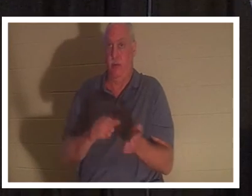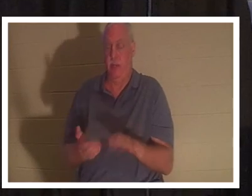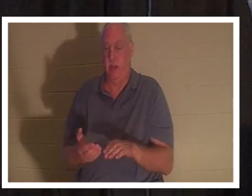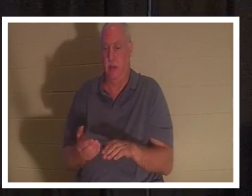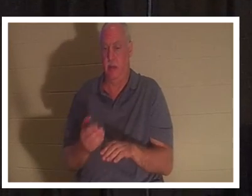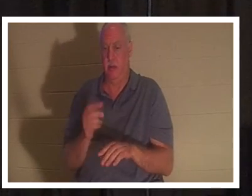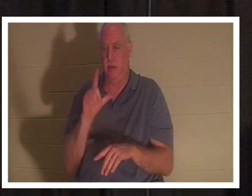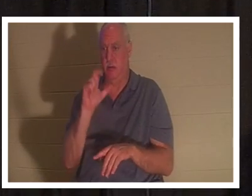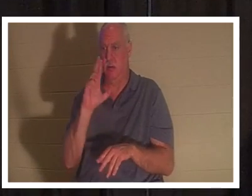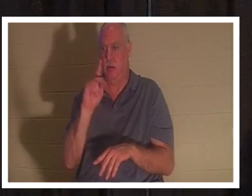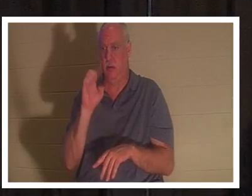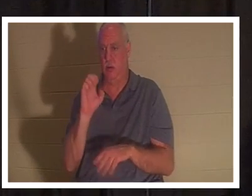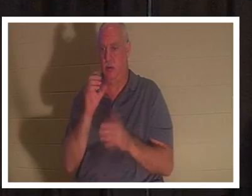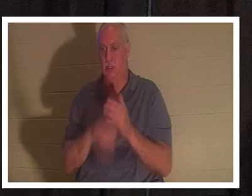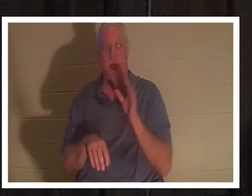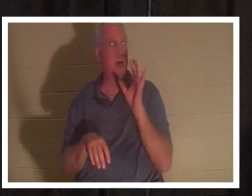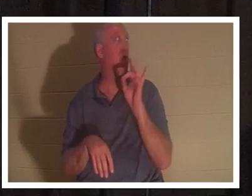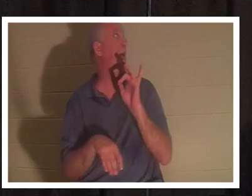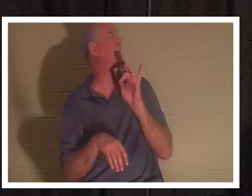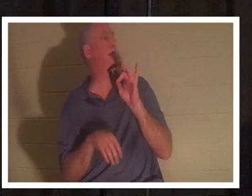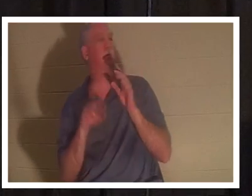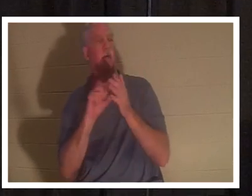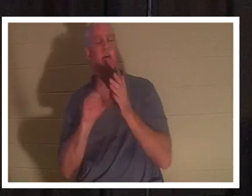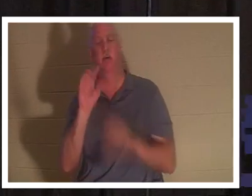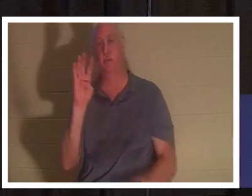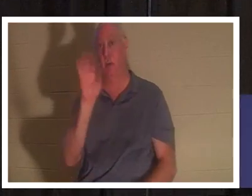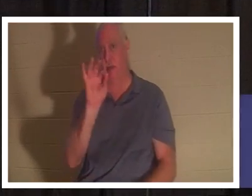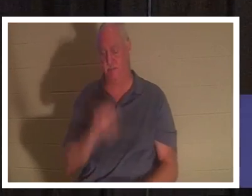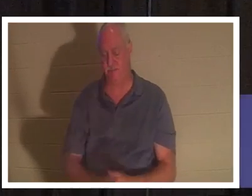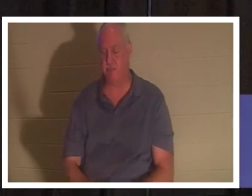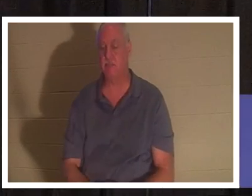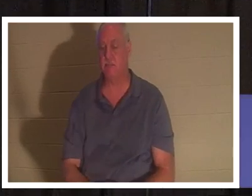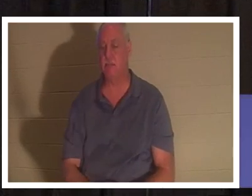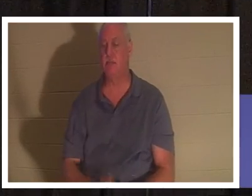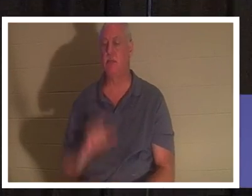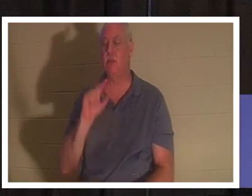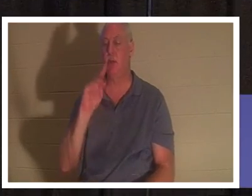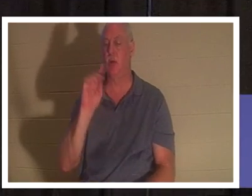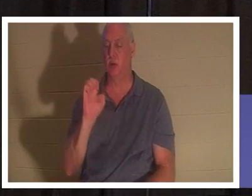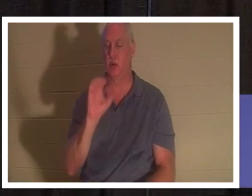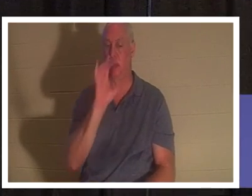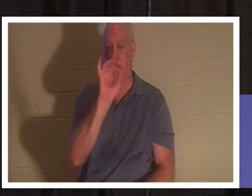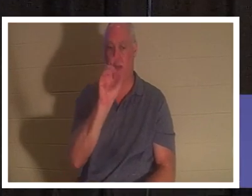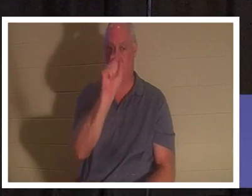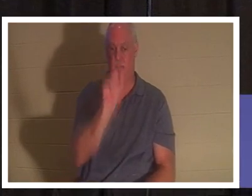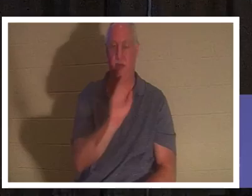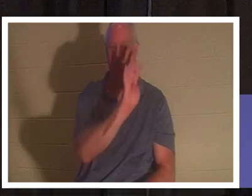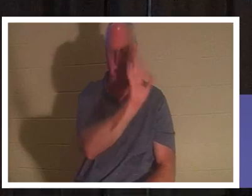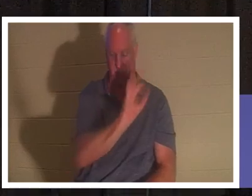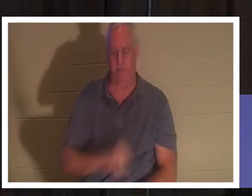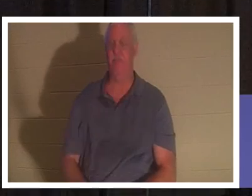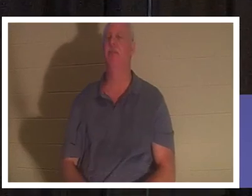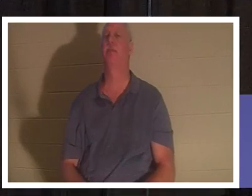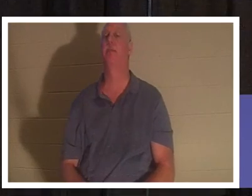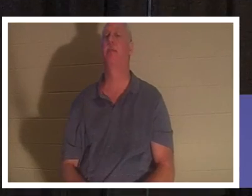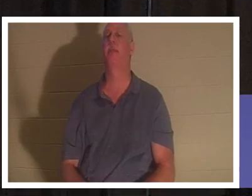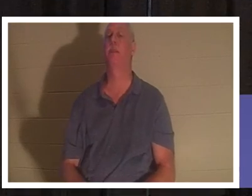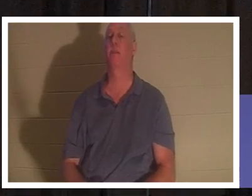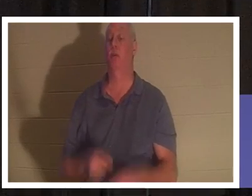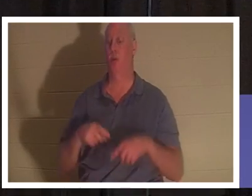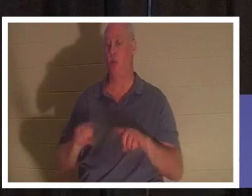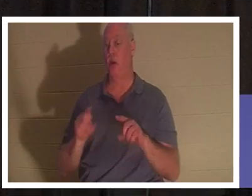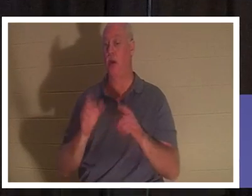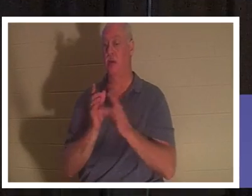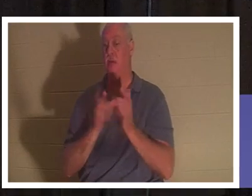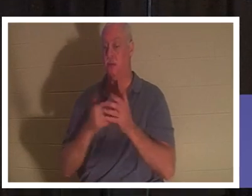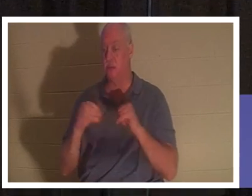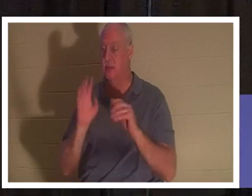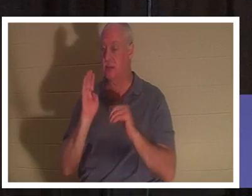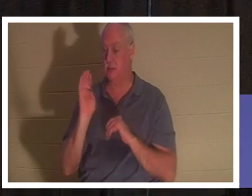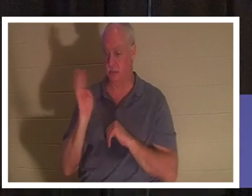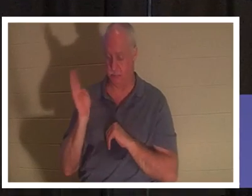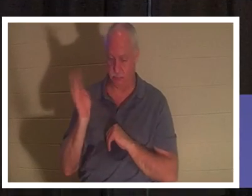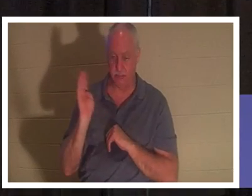well. Verse 49. Luke 8:49 says this, "While Jesus was still speaking, someone came from the house